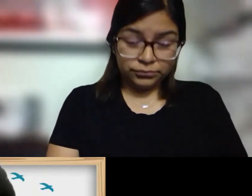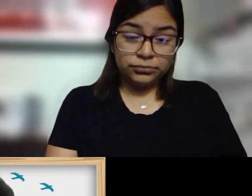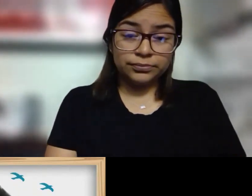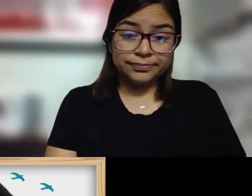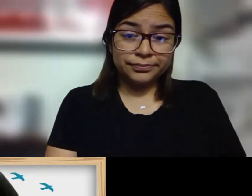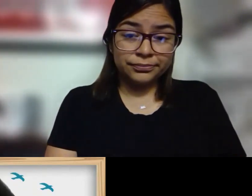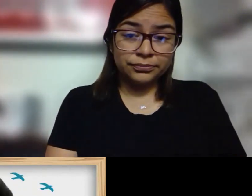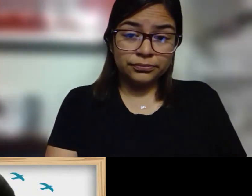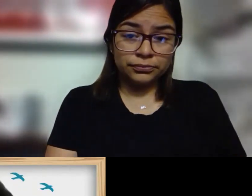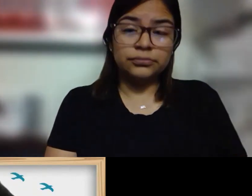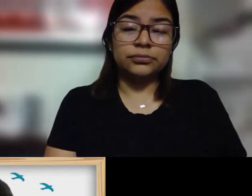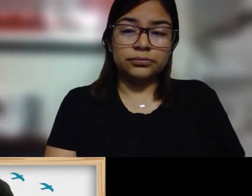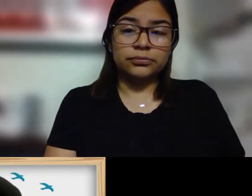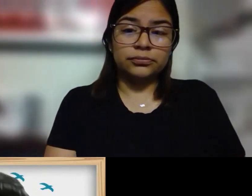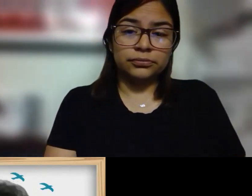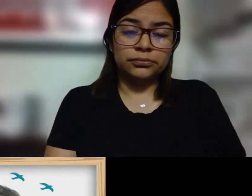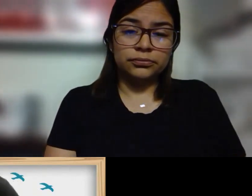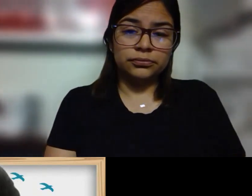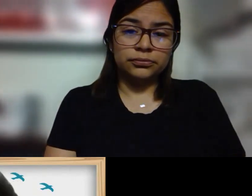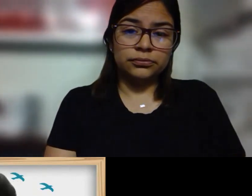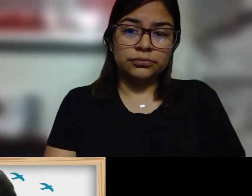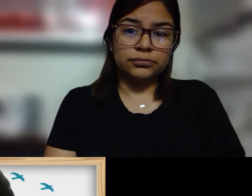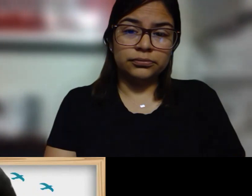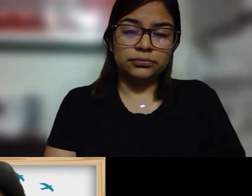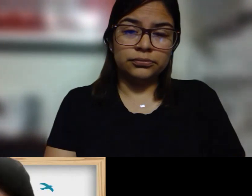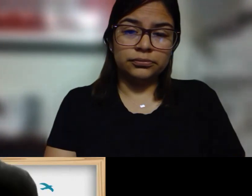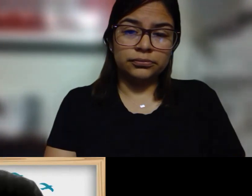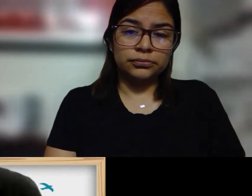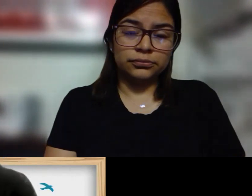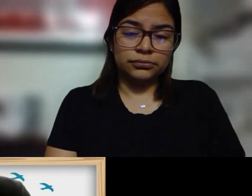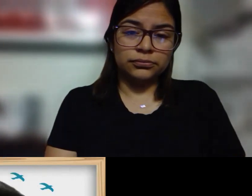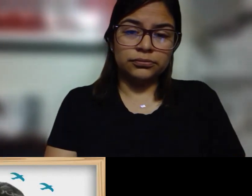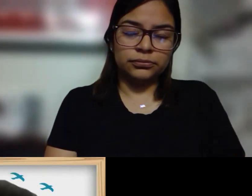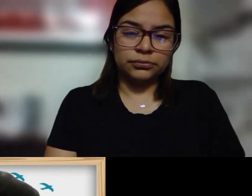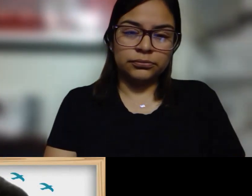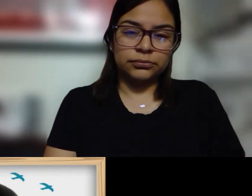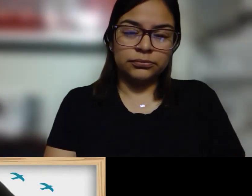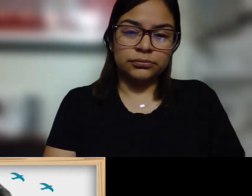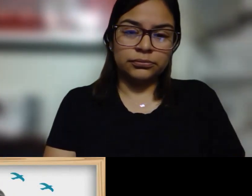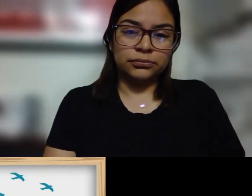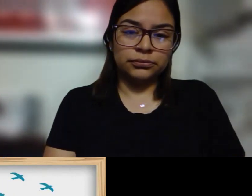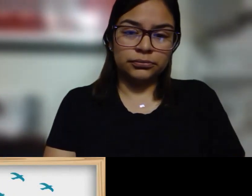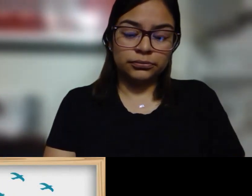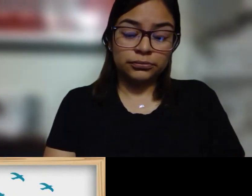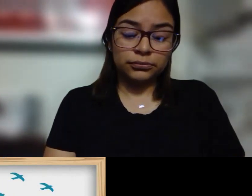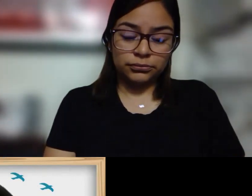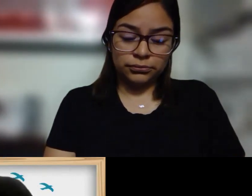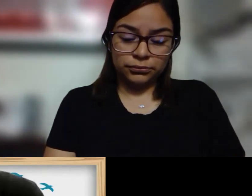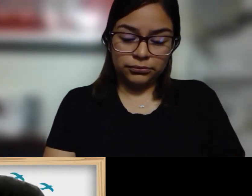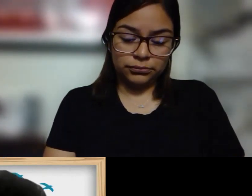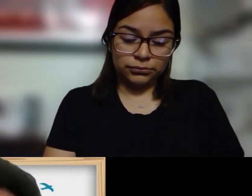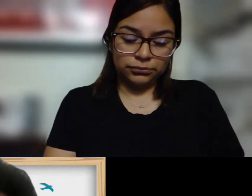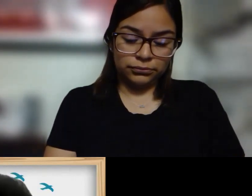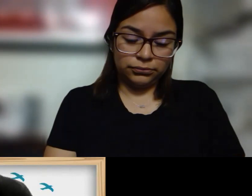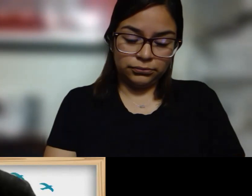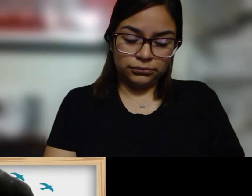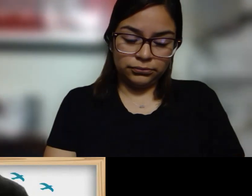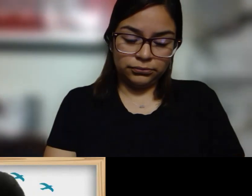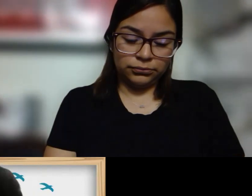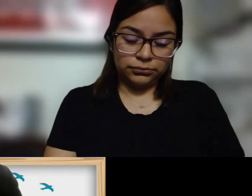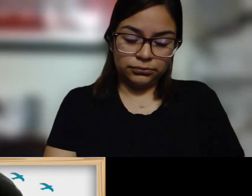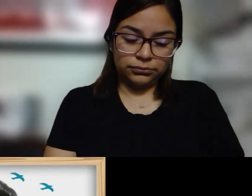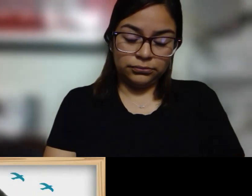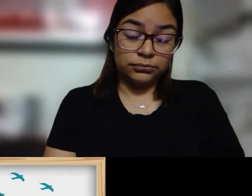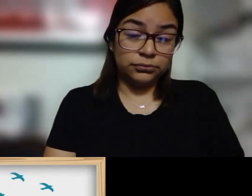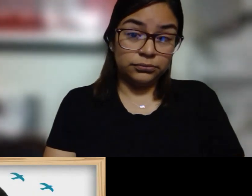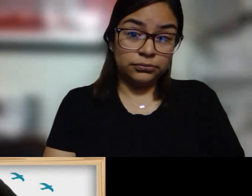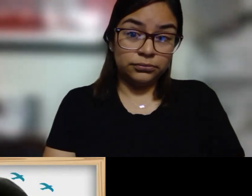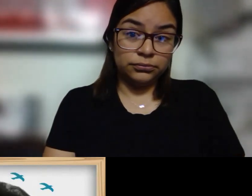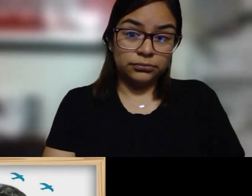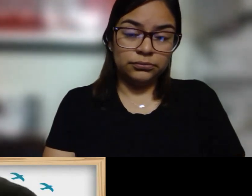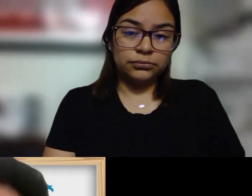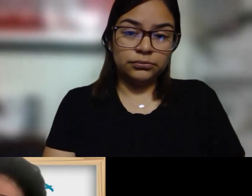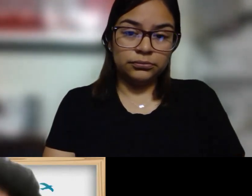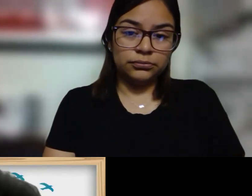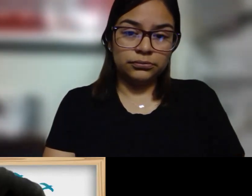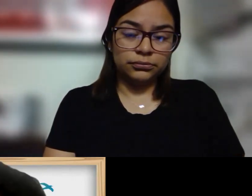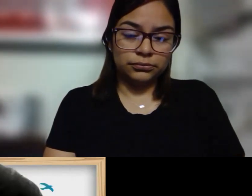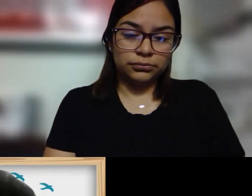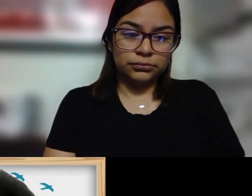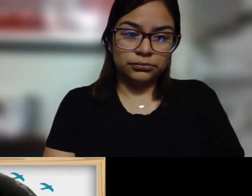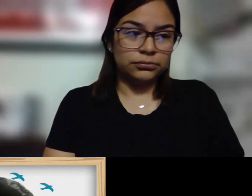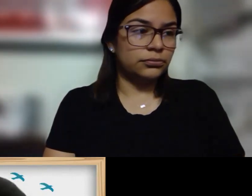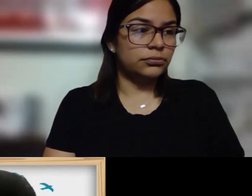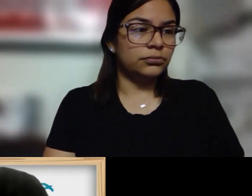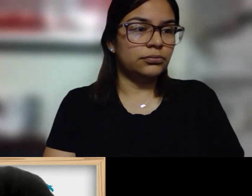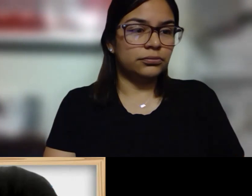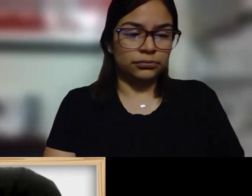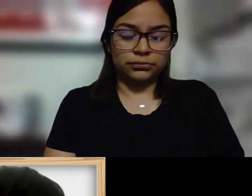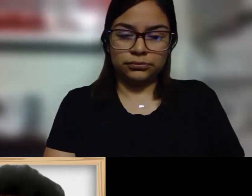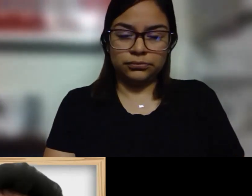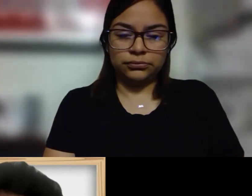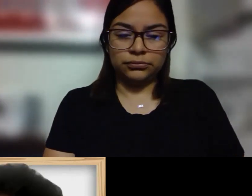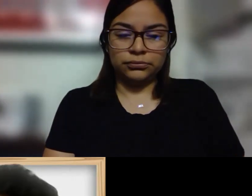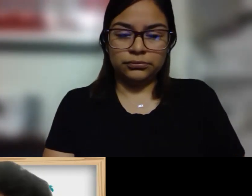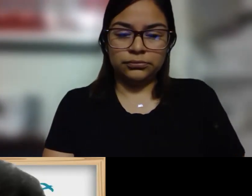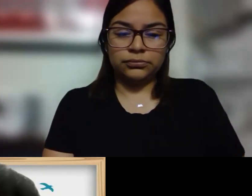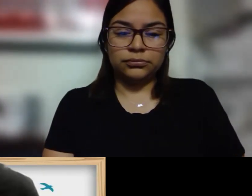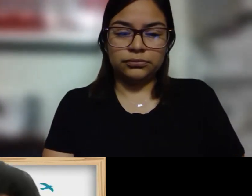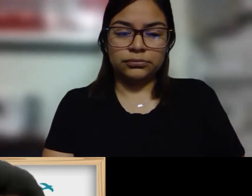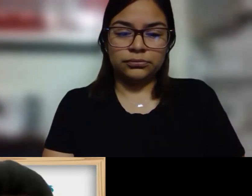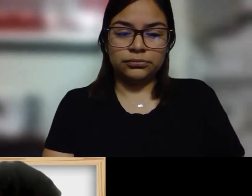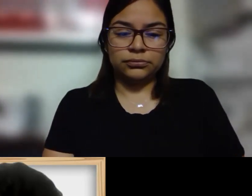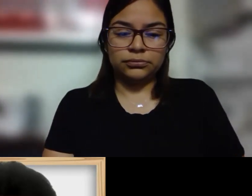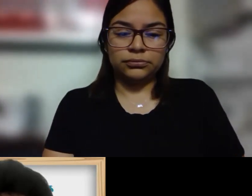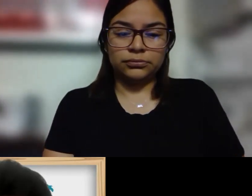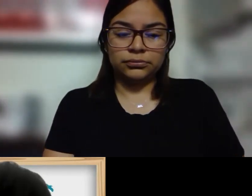no I'm sorry Carl I lost you at the end um then you'll see